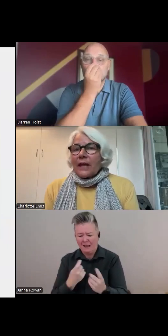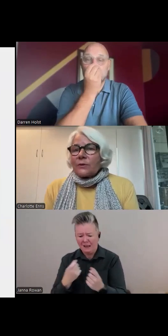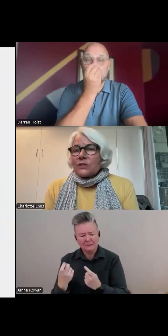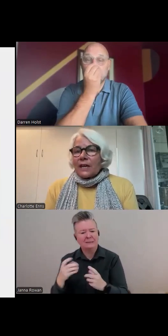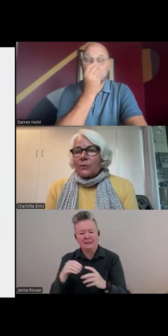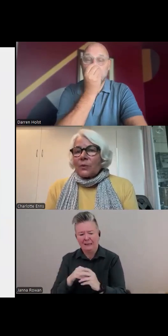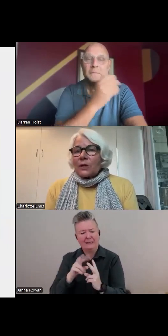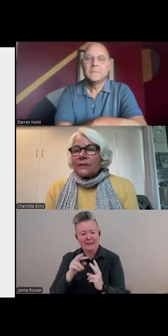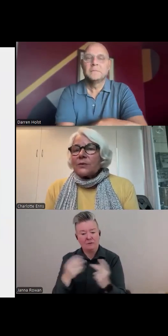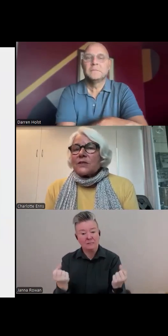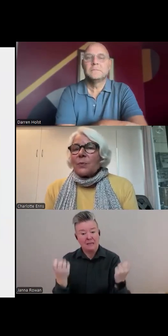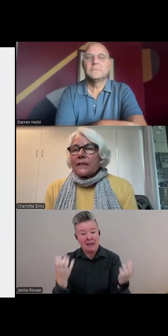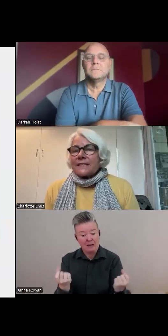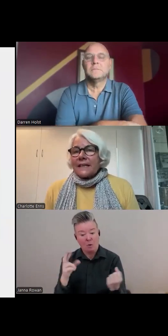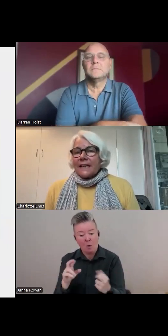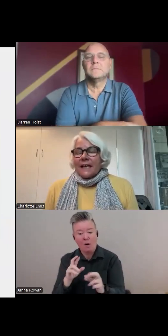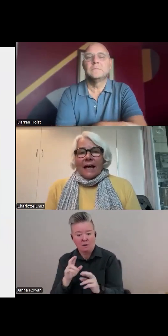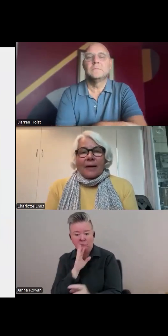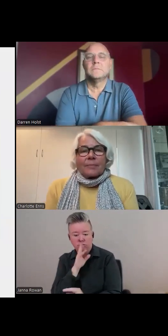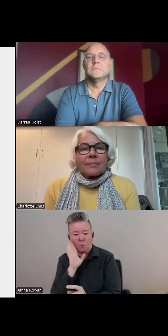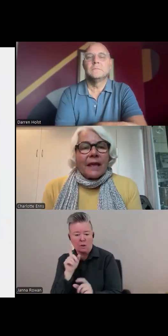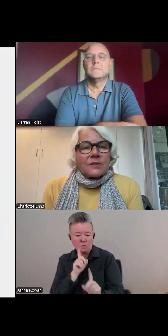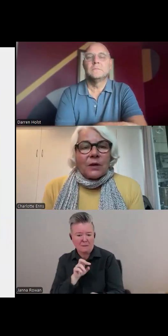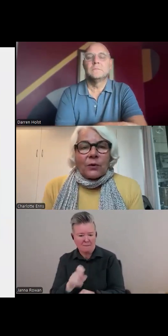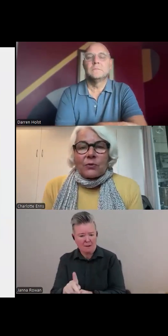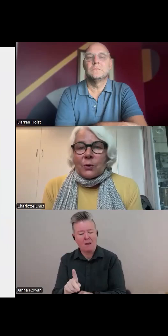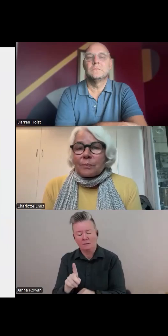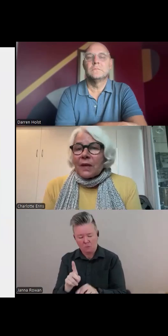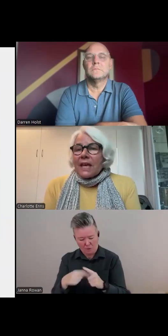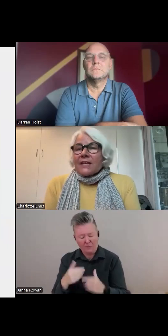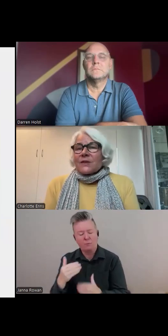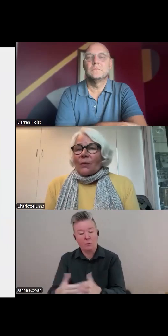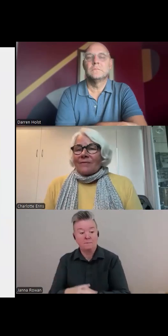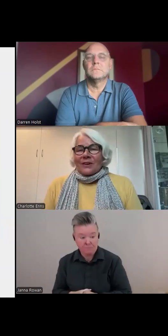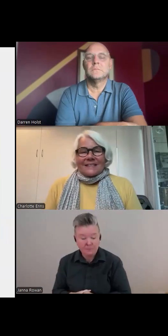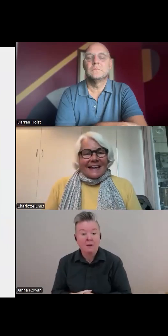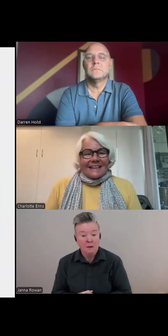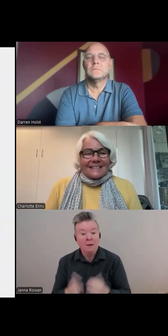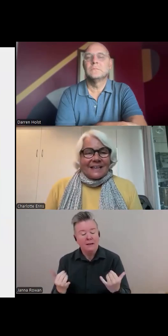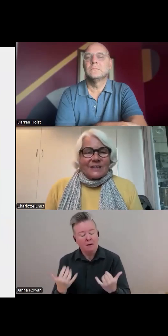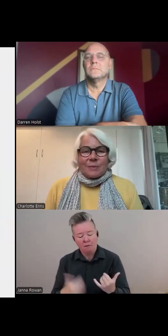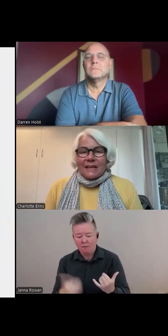and we will respond as we go through. So, I'm very excited to be here